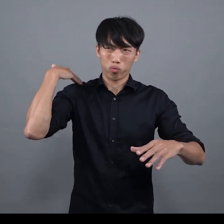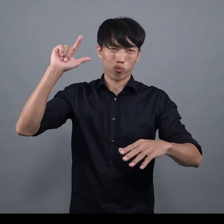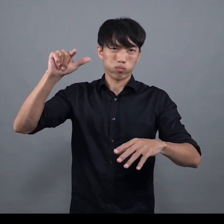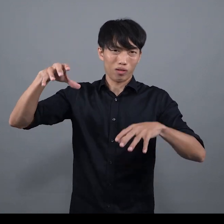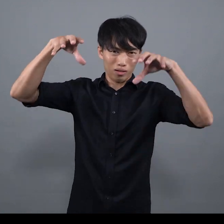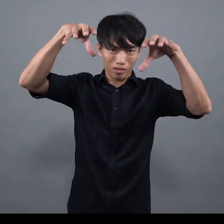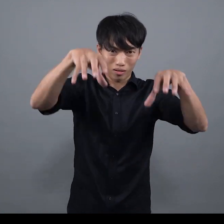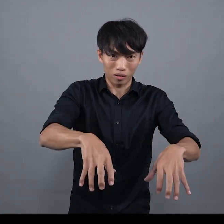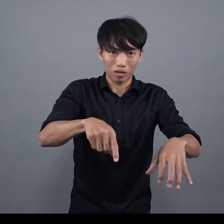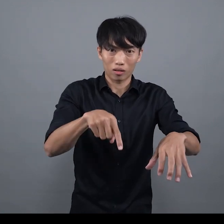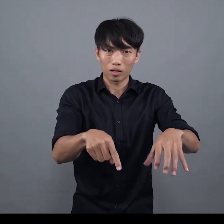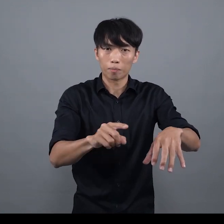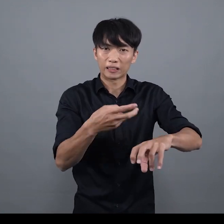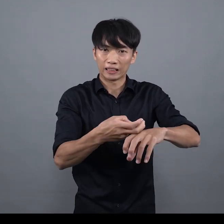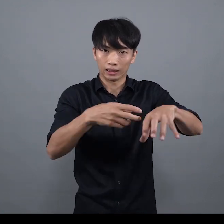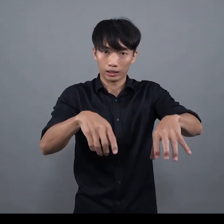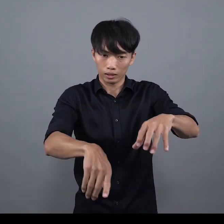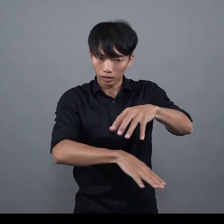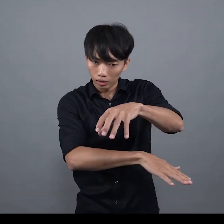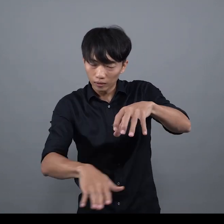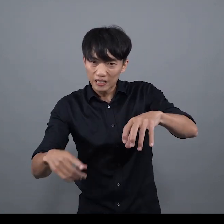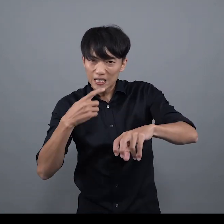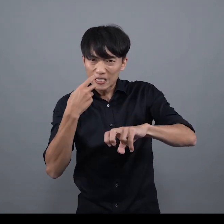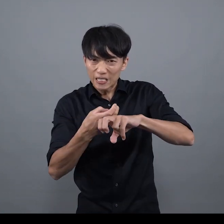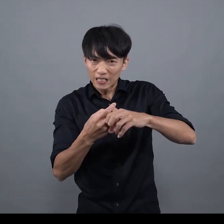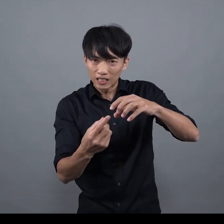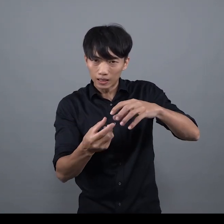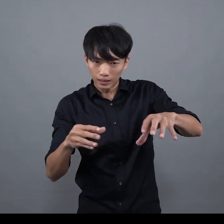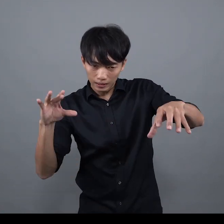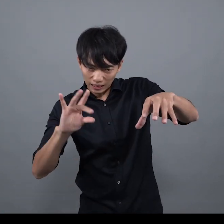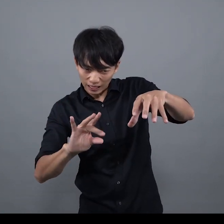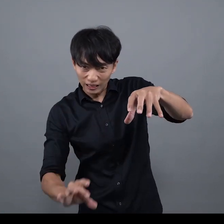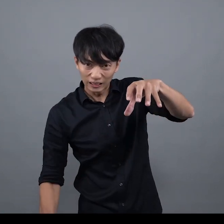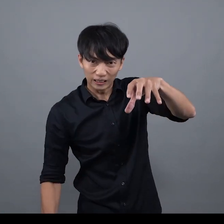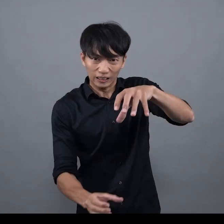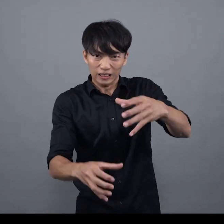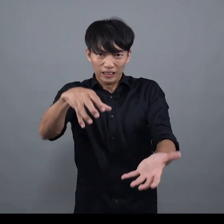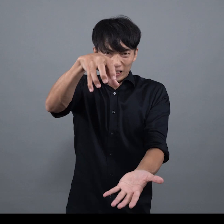The counter was constructed by gluing and pressing the stone